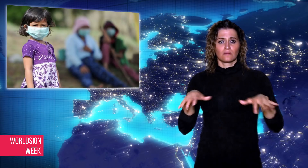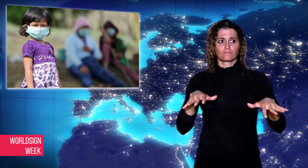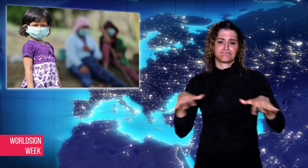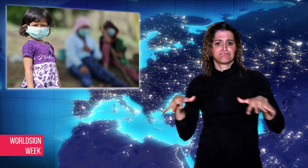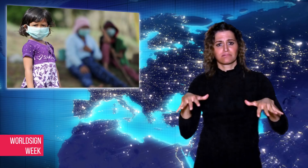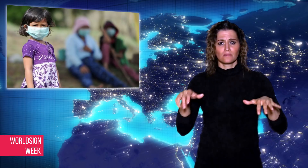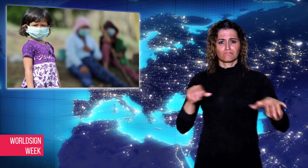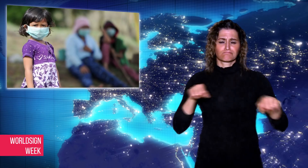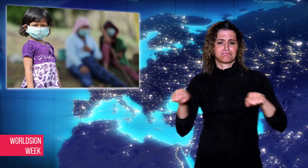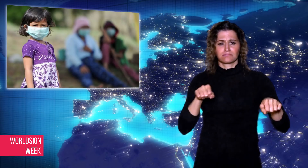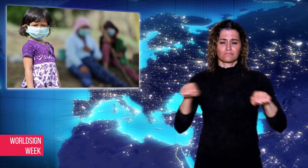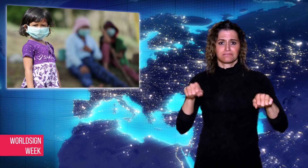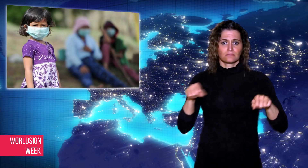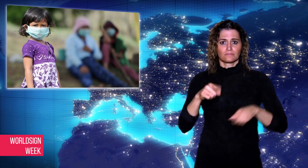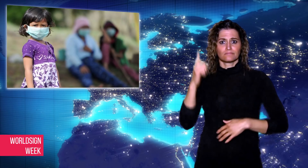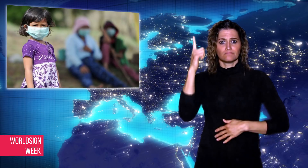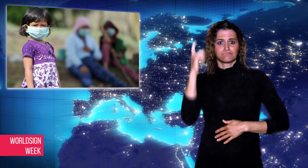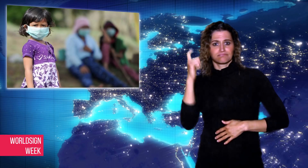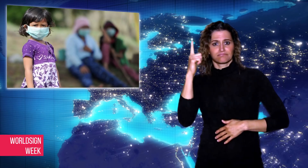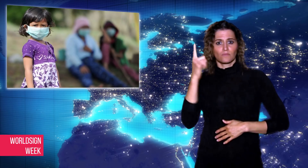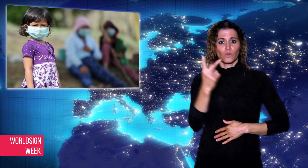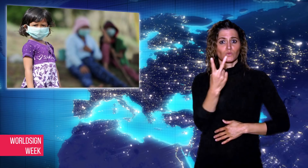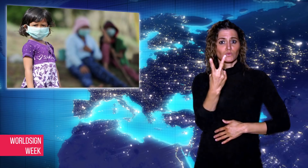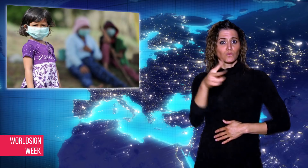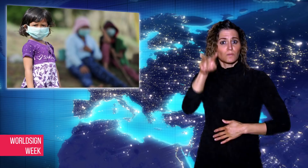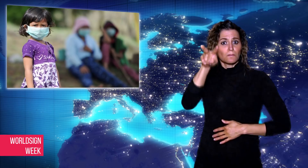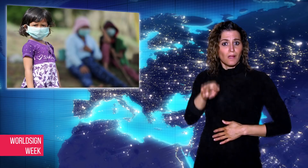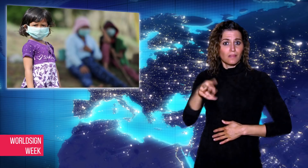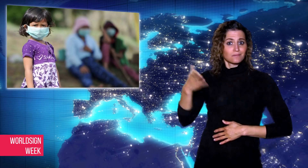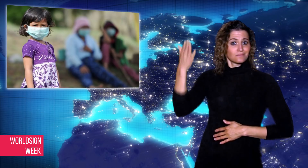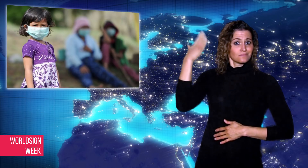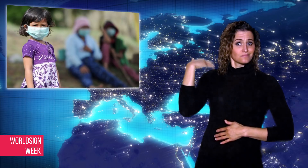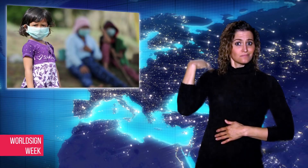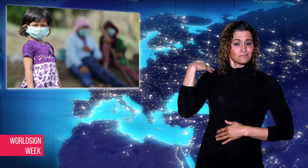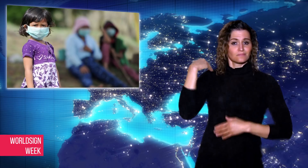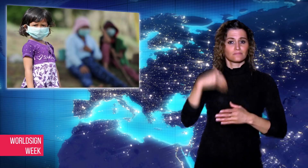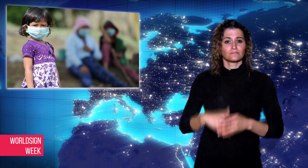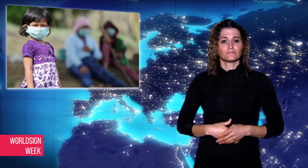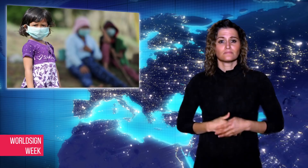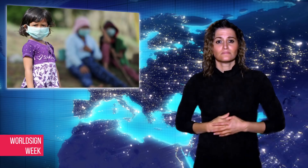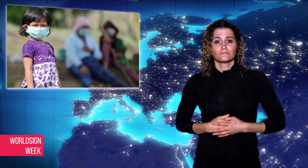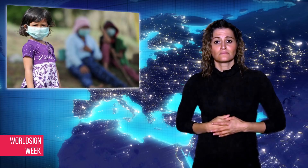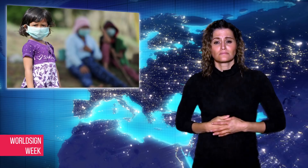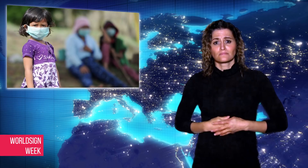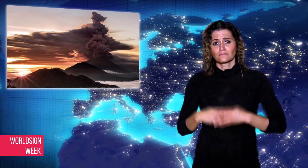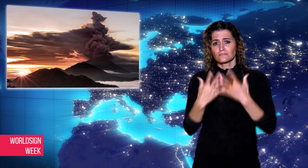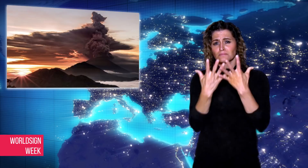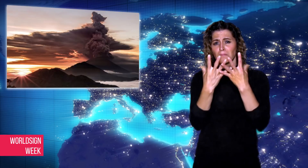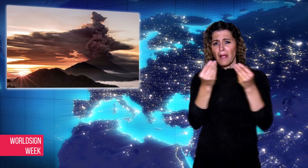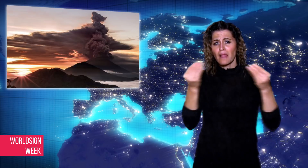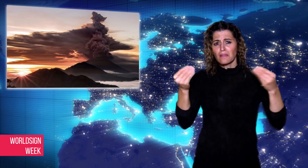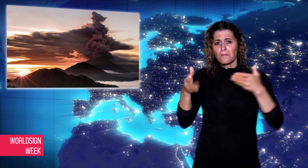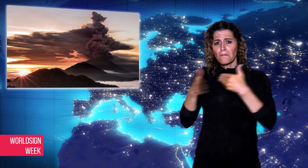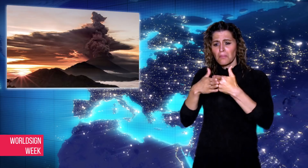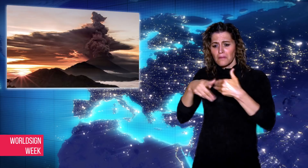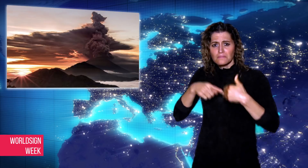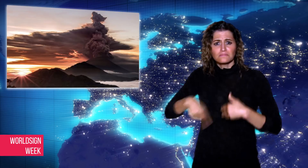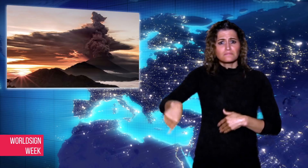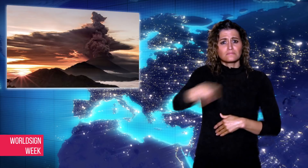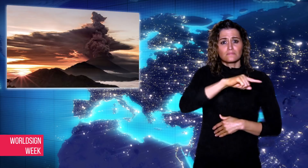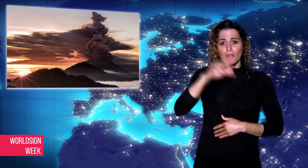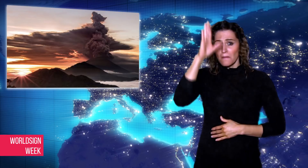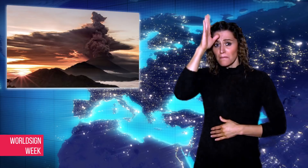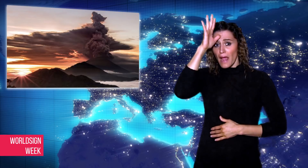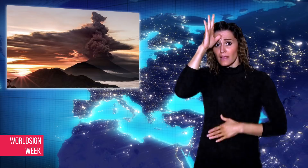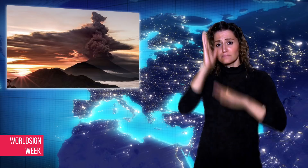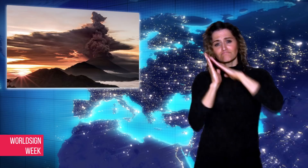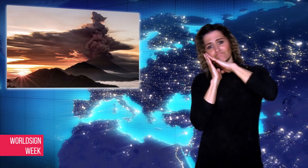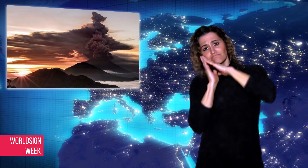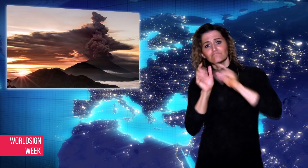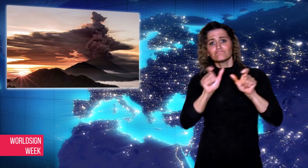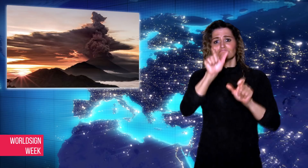want to leave their homes as it meant